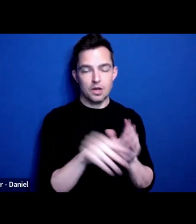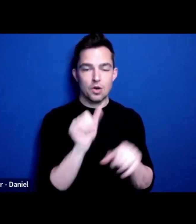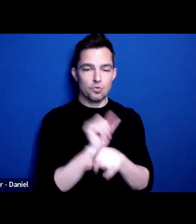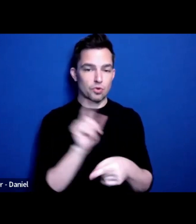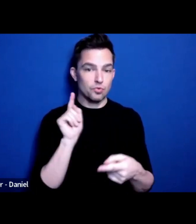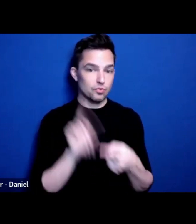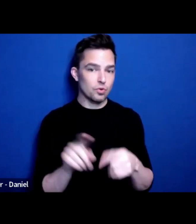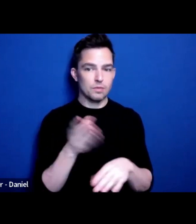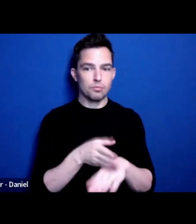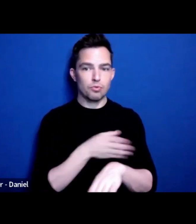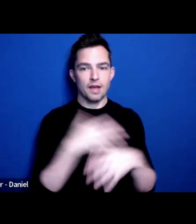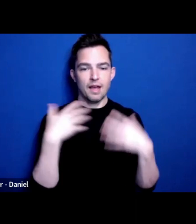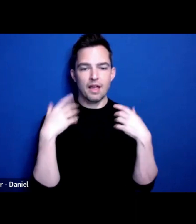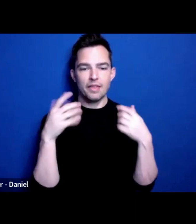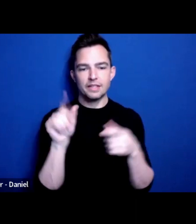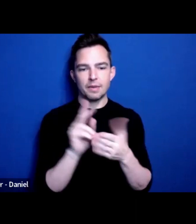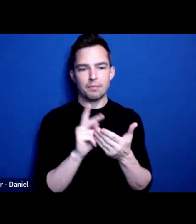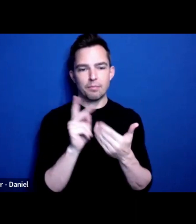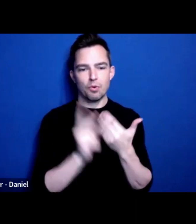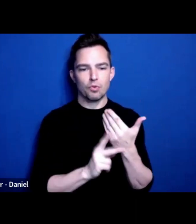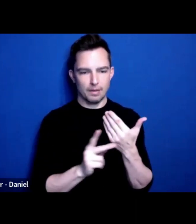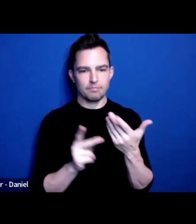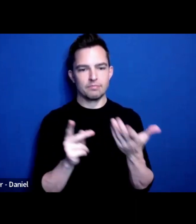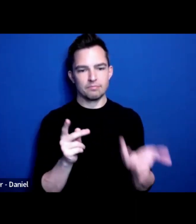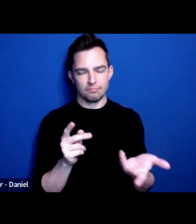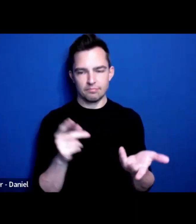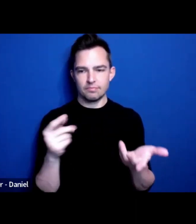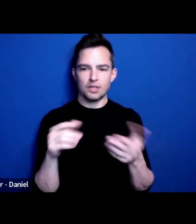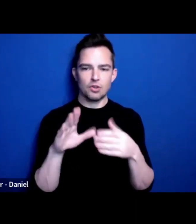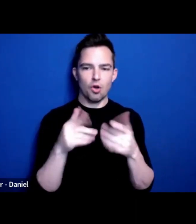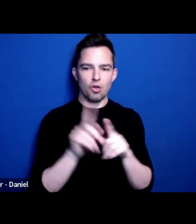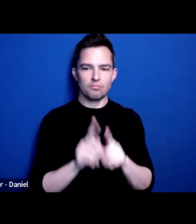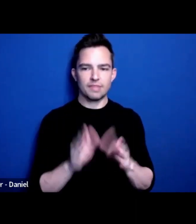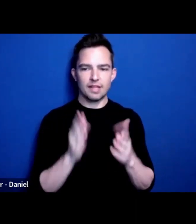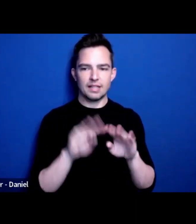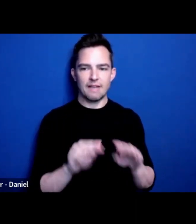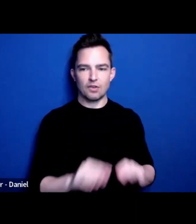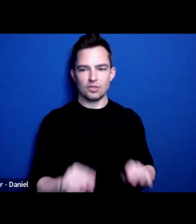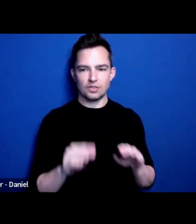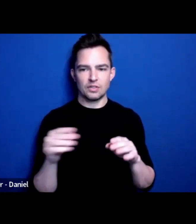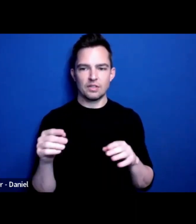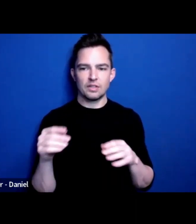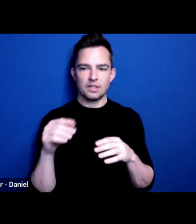health and disability programs and services at all levels state, local and federal Miss